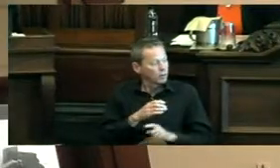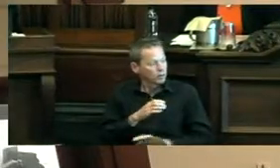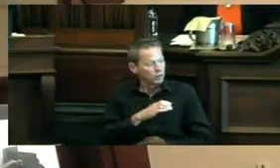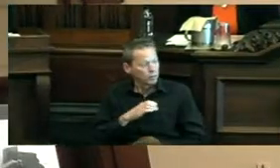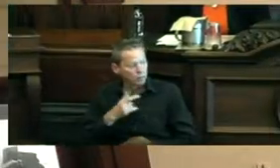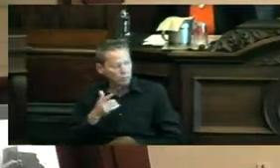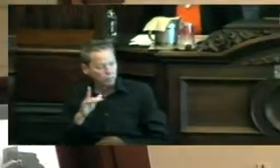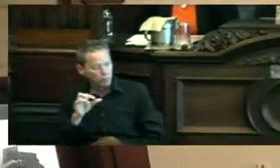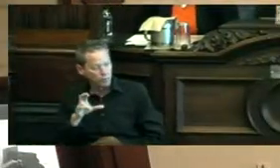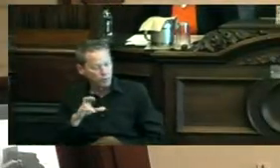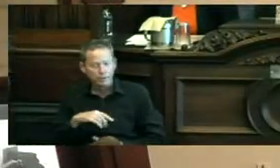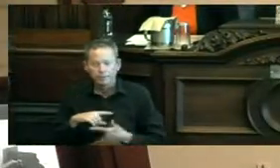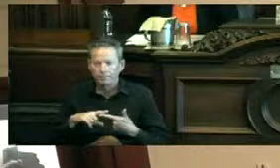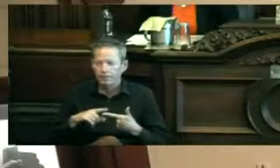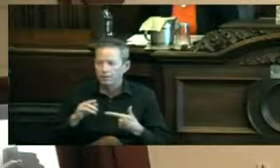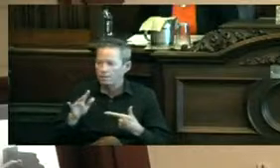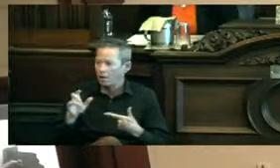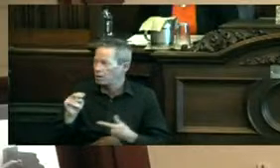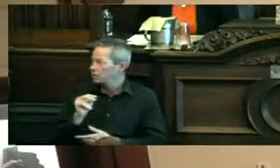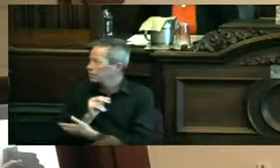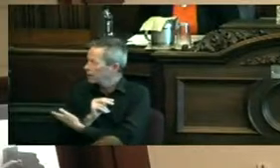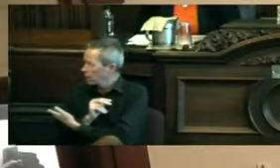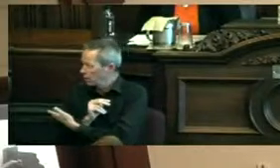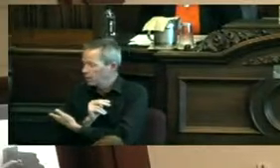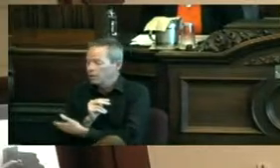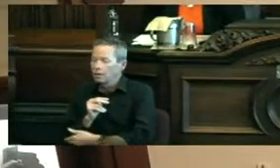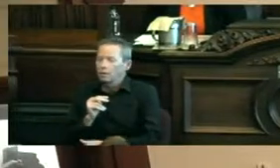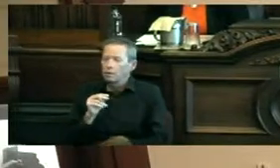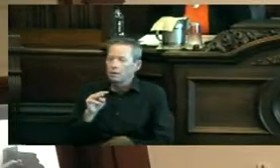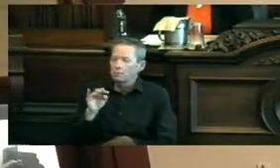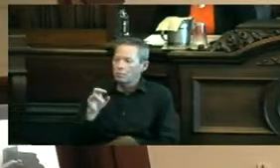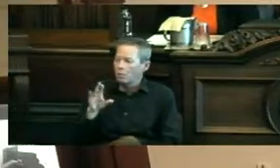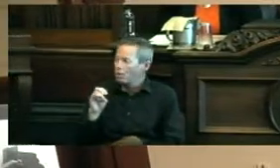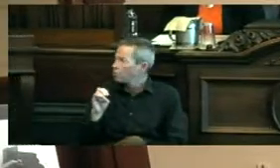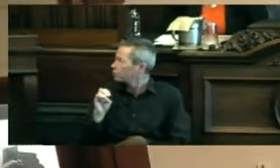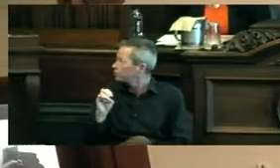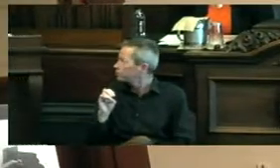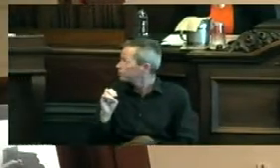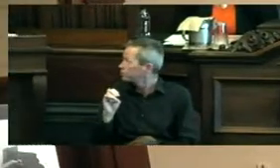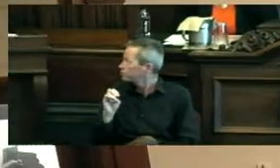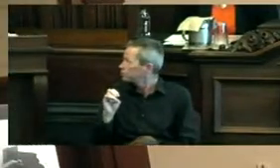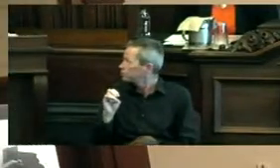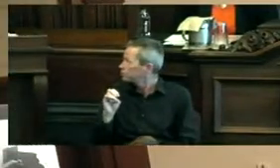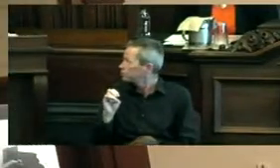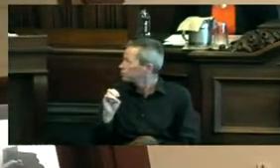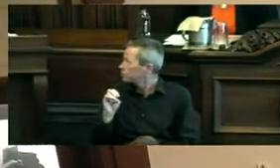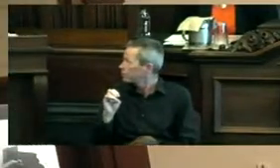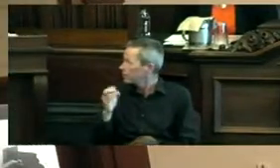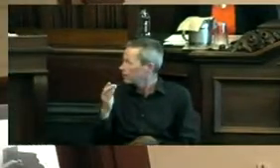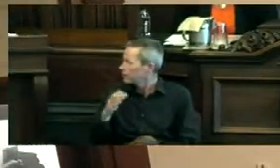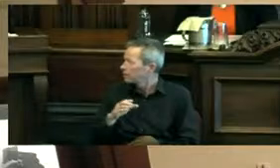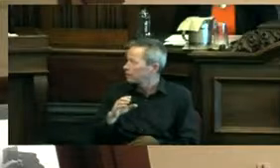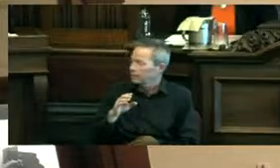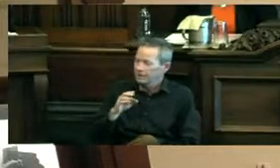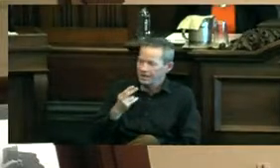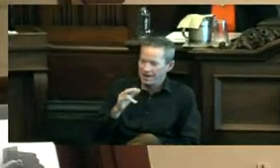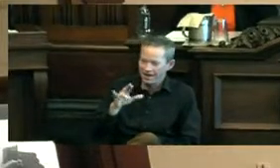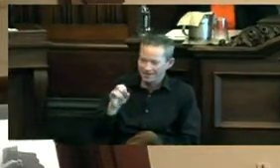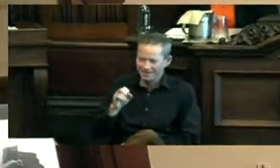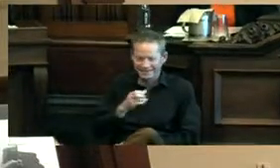Governance Committee to order and ask the clerk to call the roll. Council member Gruber. Council member. Martin. Here.